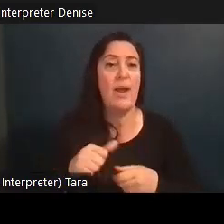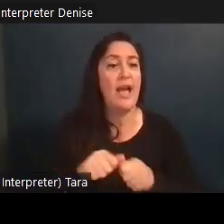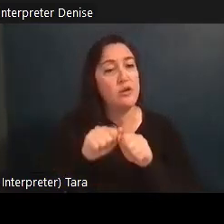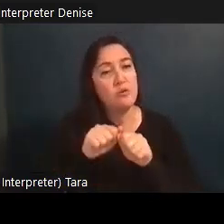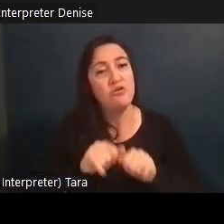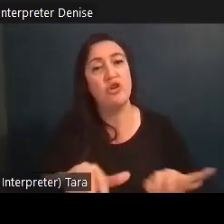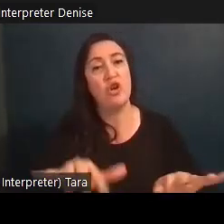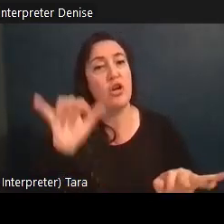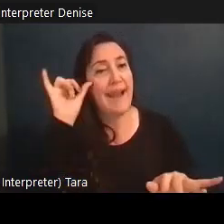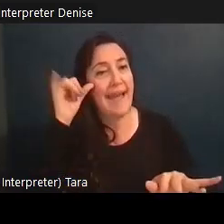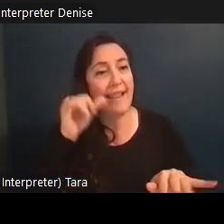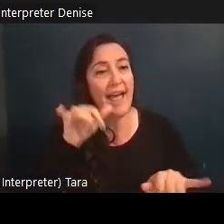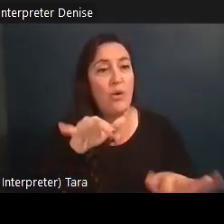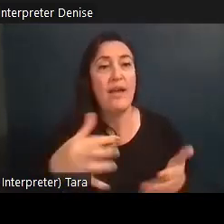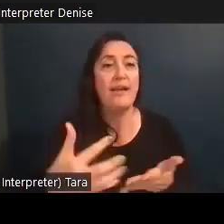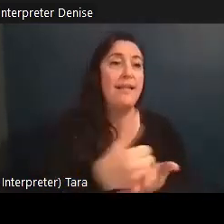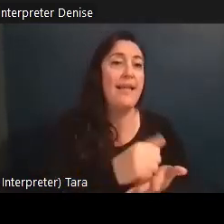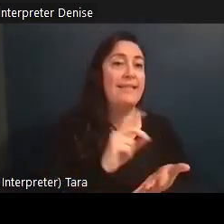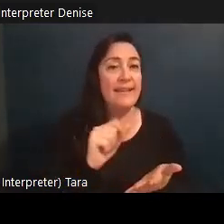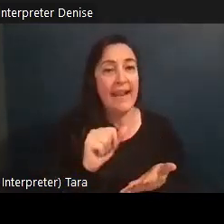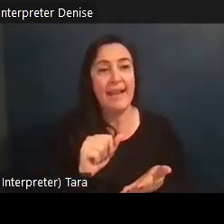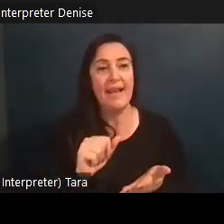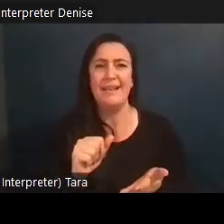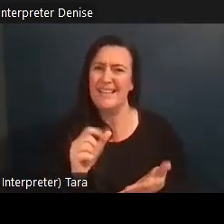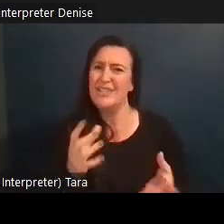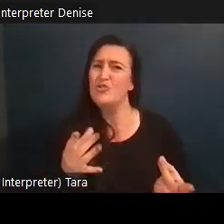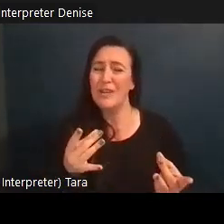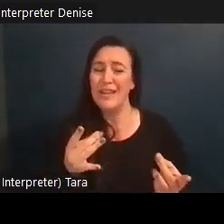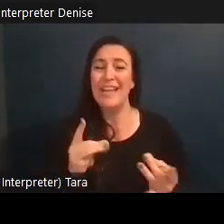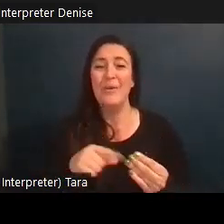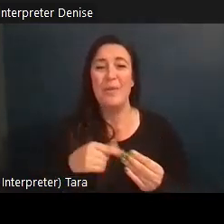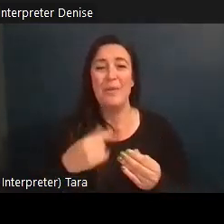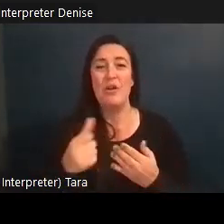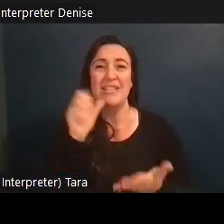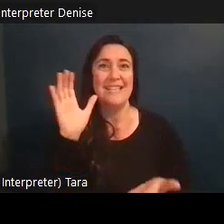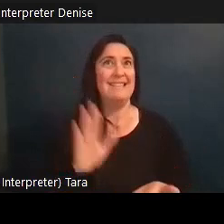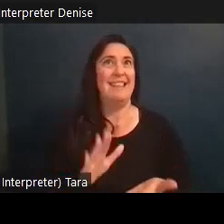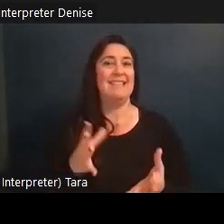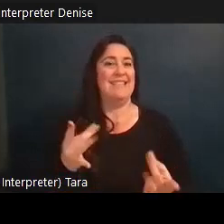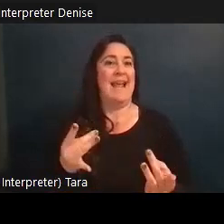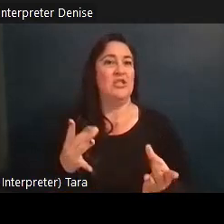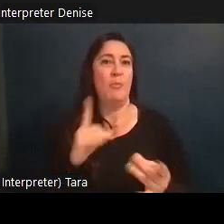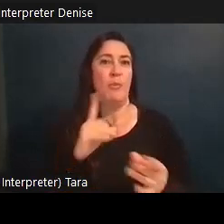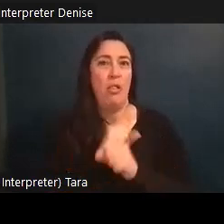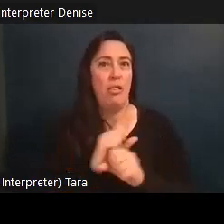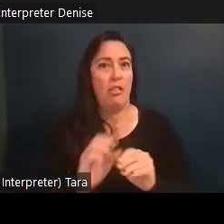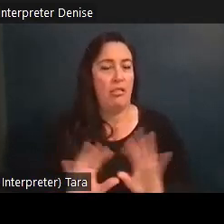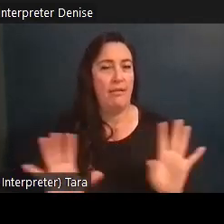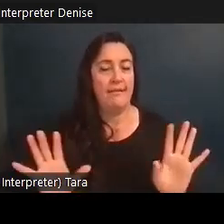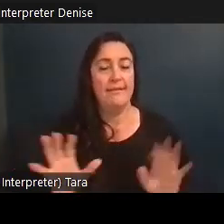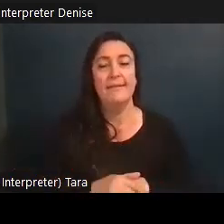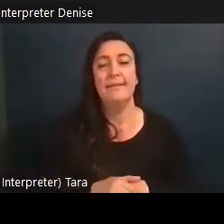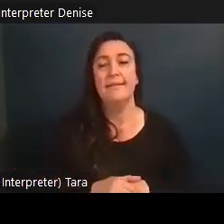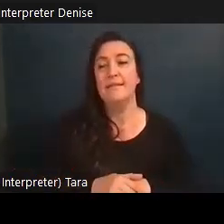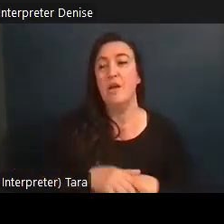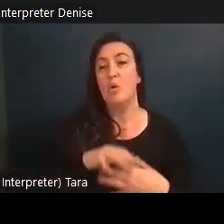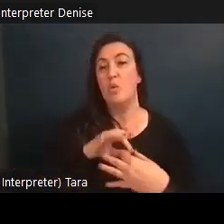It's a little bit more tricky when your project is less tangible. Maybe working in a climate modeling project or something